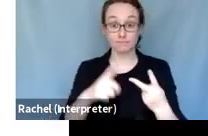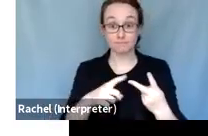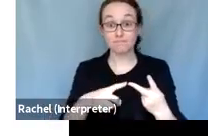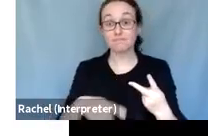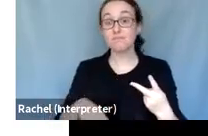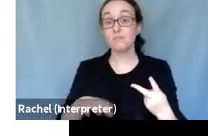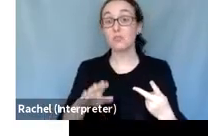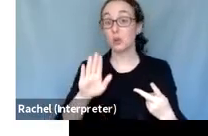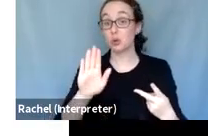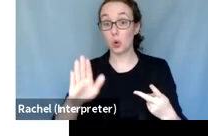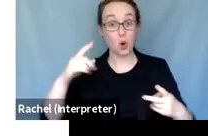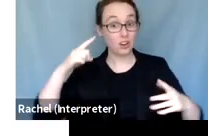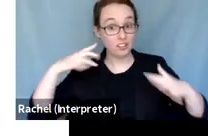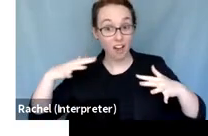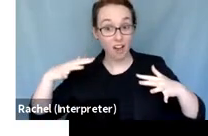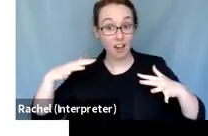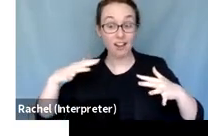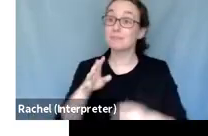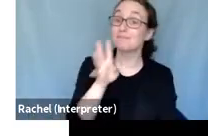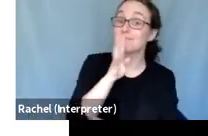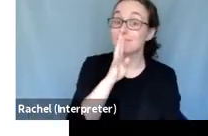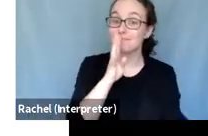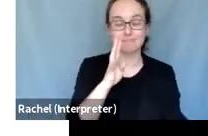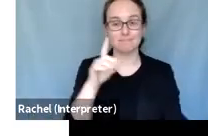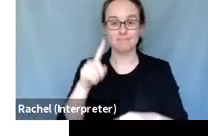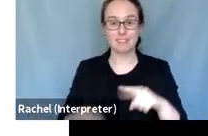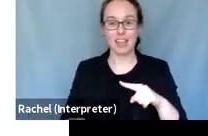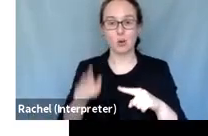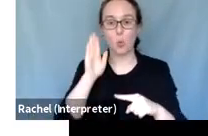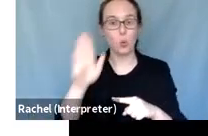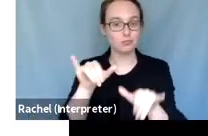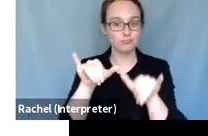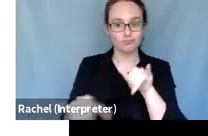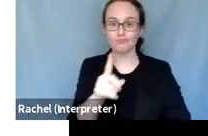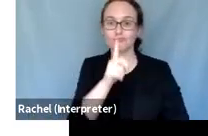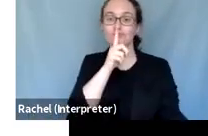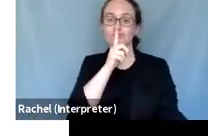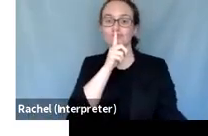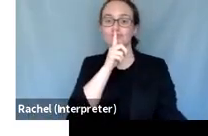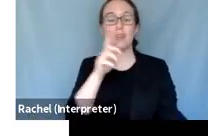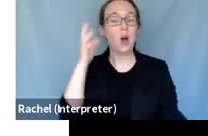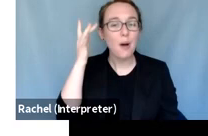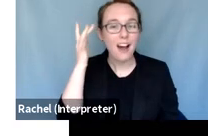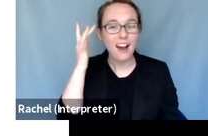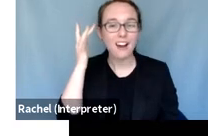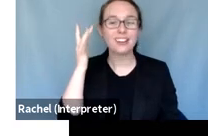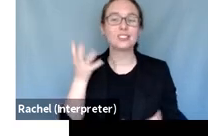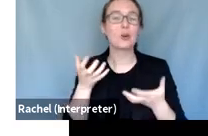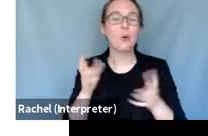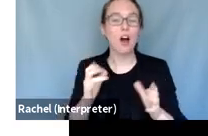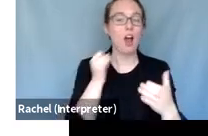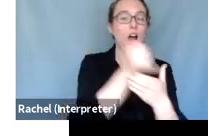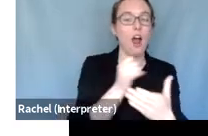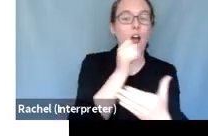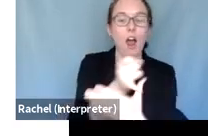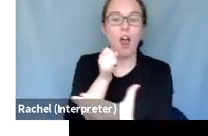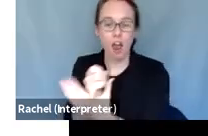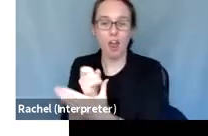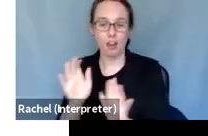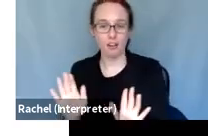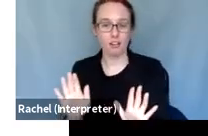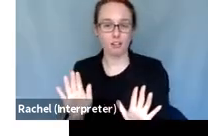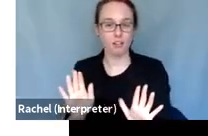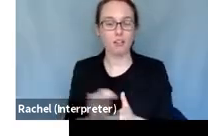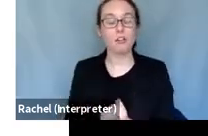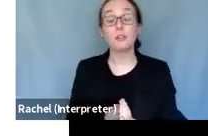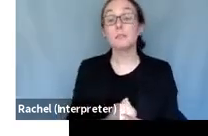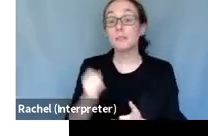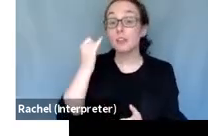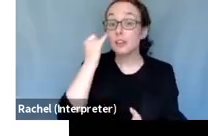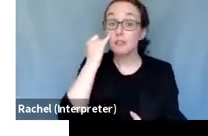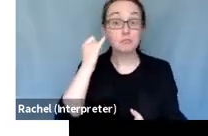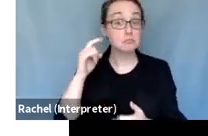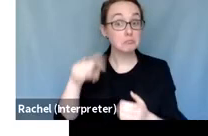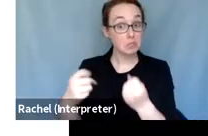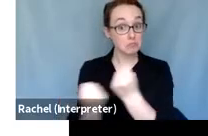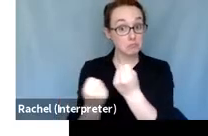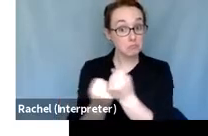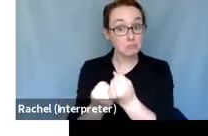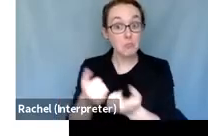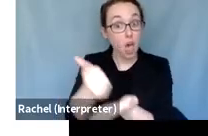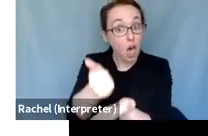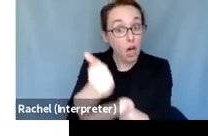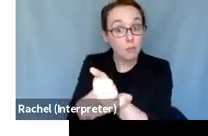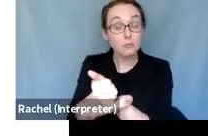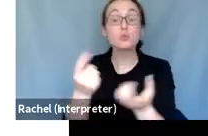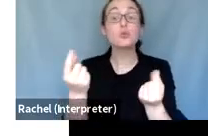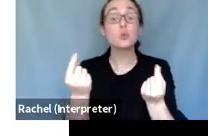Pam Tibbet: This is intentional to make sure there are no disruptions during our presentation. If you do have a question or need additional support, you can use the chat feature to send a message to Pam.